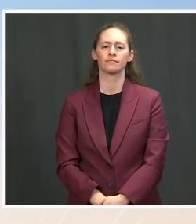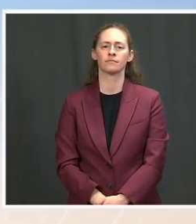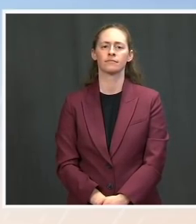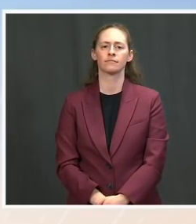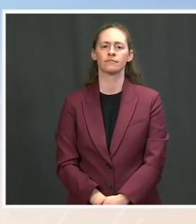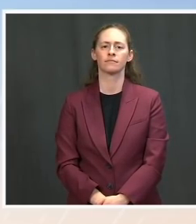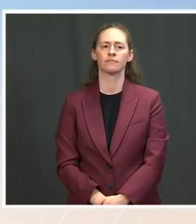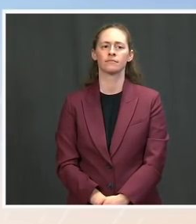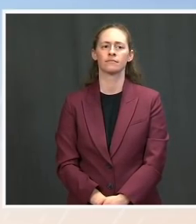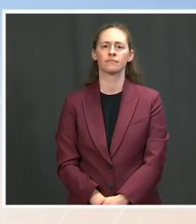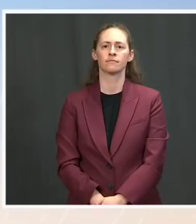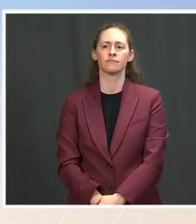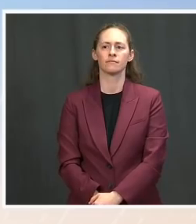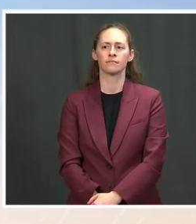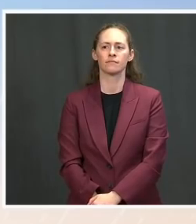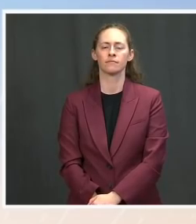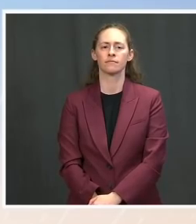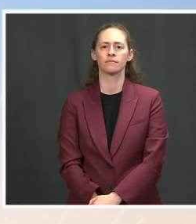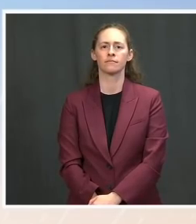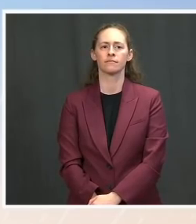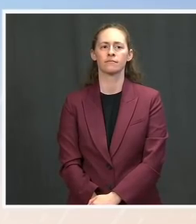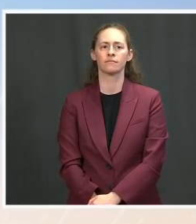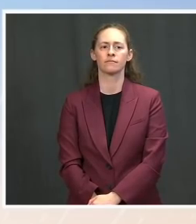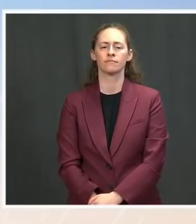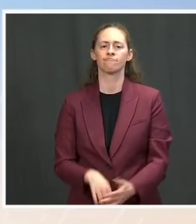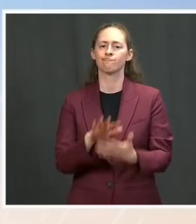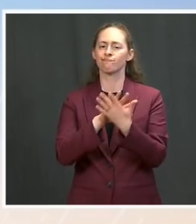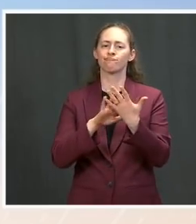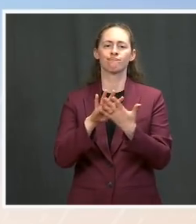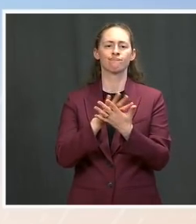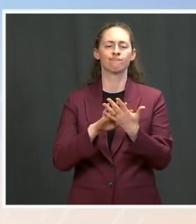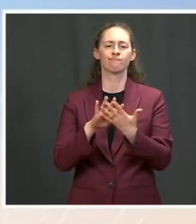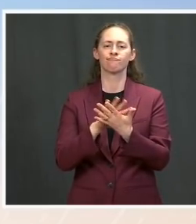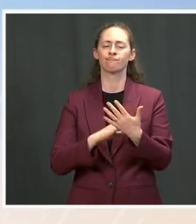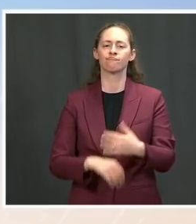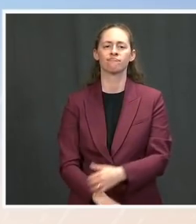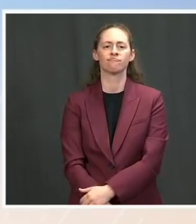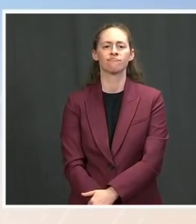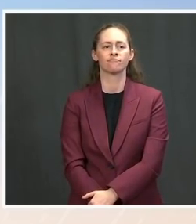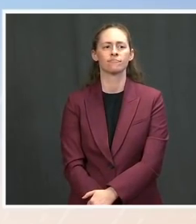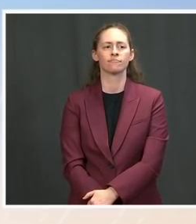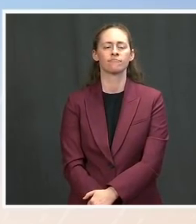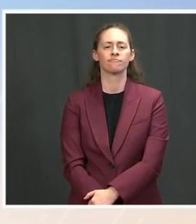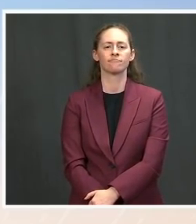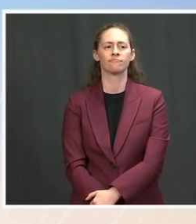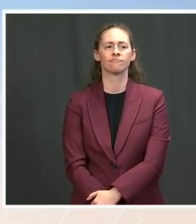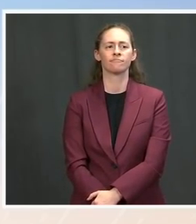Ms. Psaki: Sure. The Press: And what will the final work product of that review be? Ms. Psaki: Sure. Let me give you an update on that.